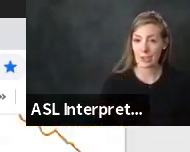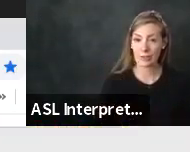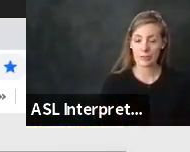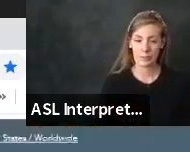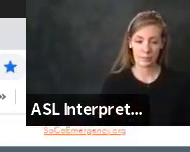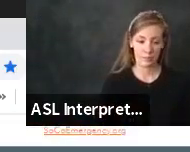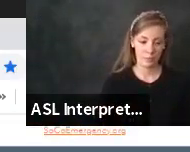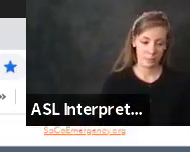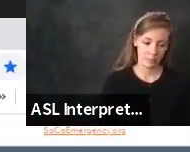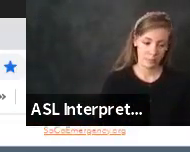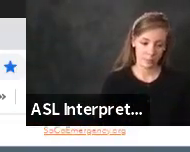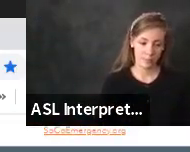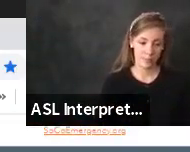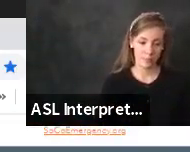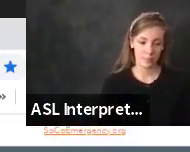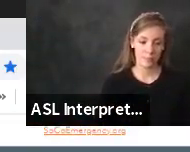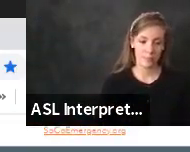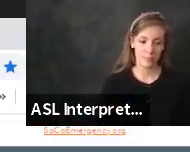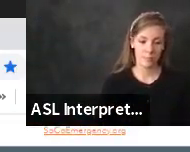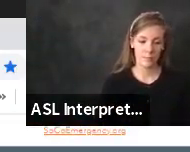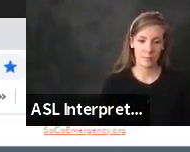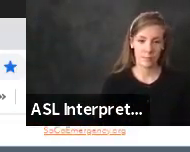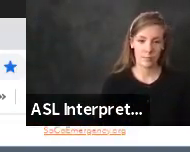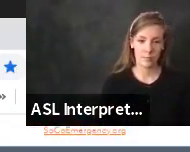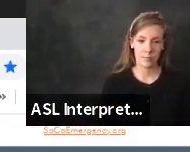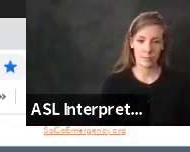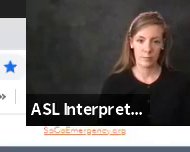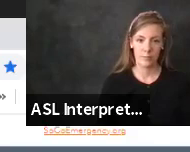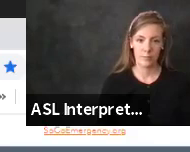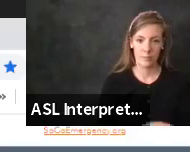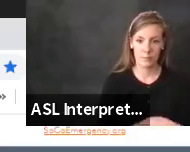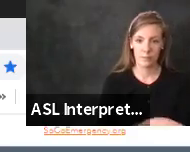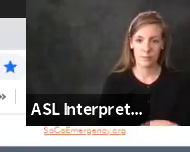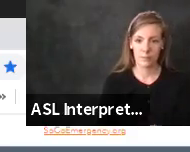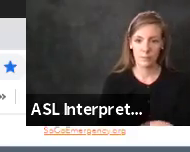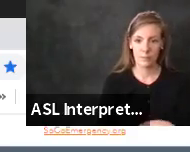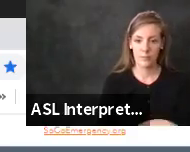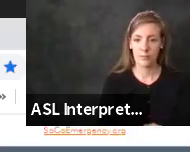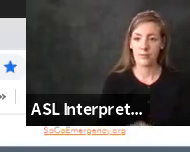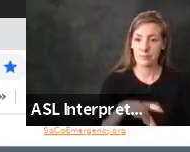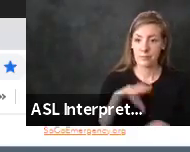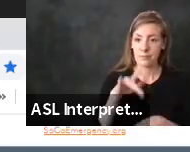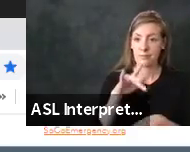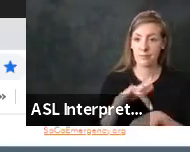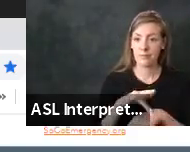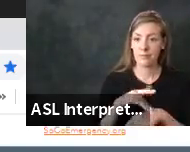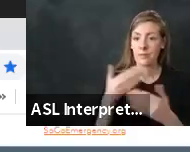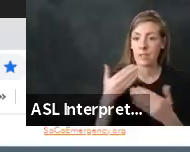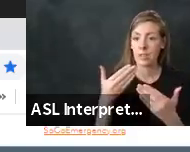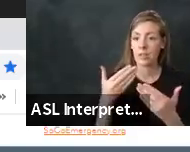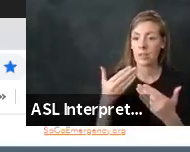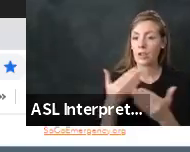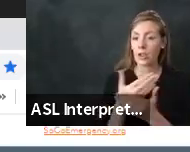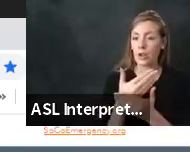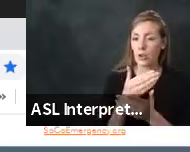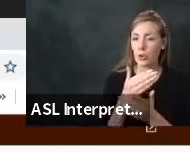Scrolling back up. If you click up here, there's a new metrics and trends page that's been added.